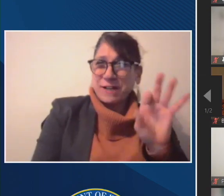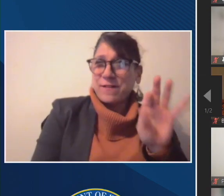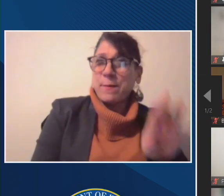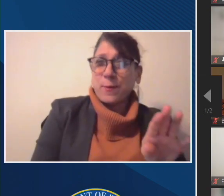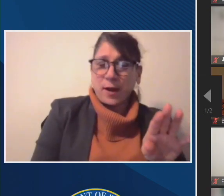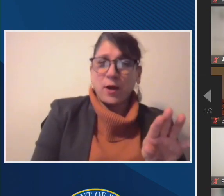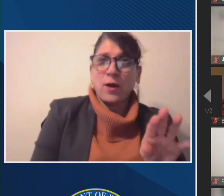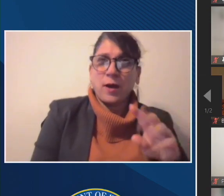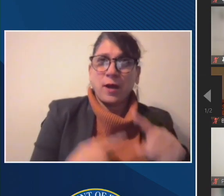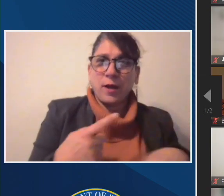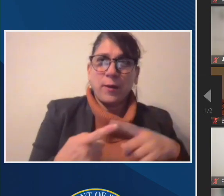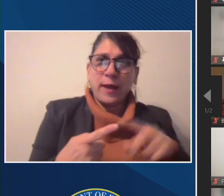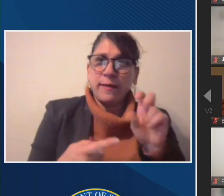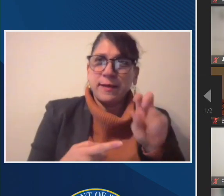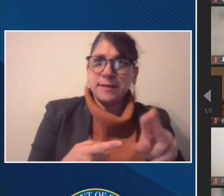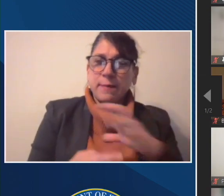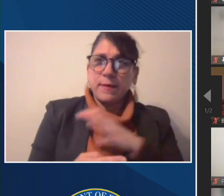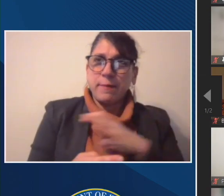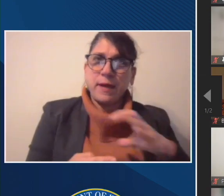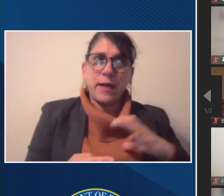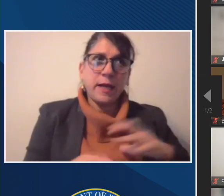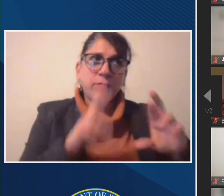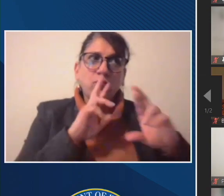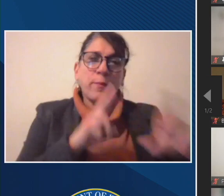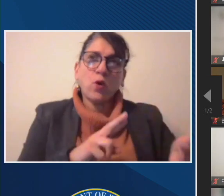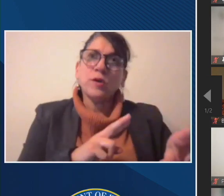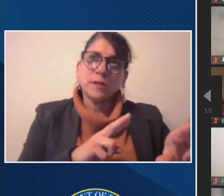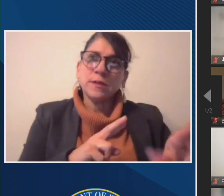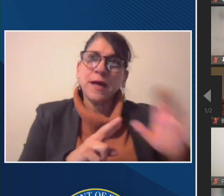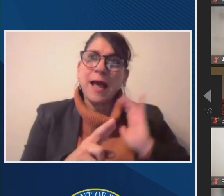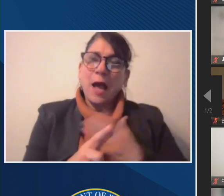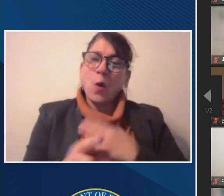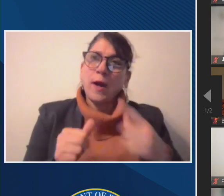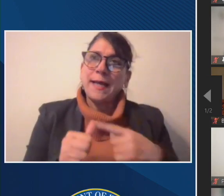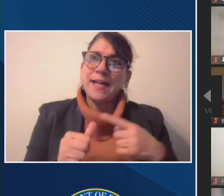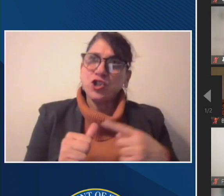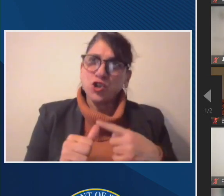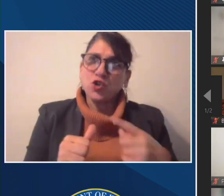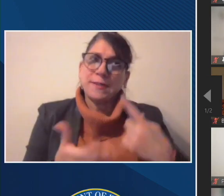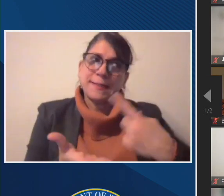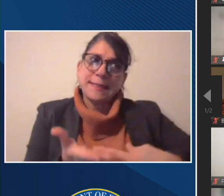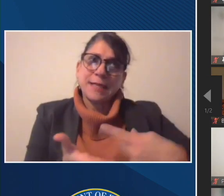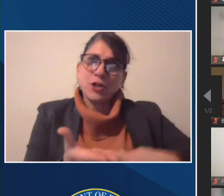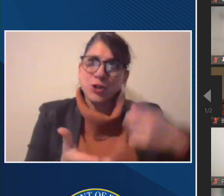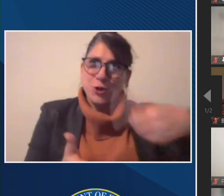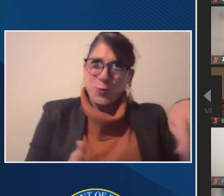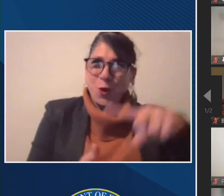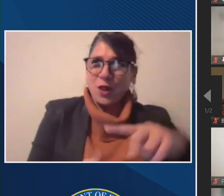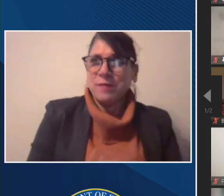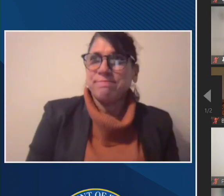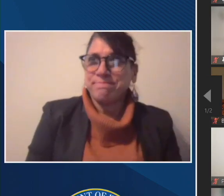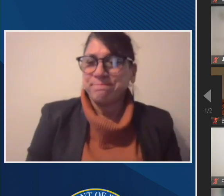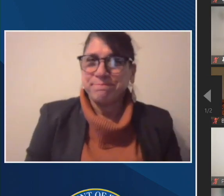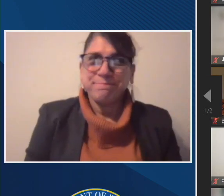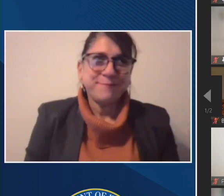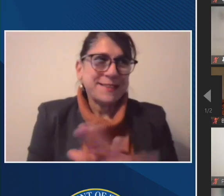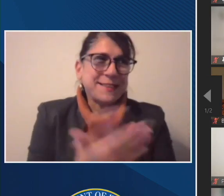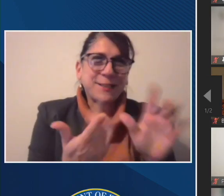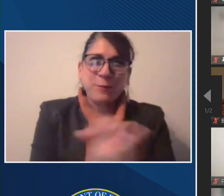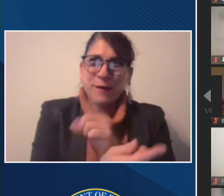subcommittee, reports out our initial discussions to you all. So it's very nice to meet you all and I look forward to working with you all.